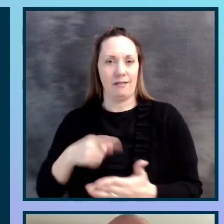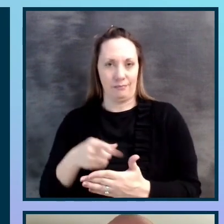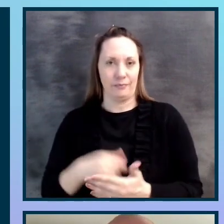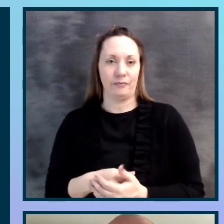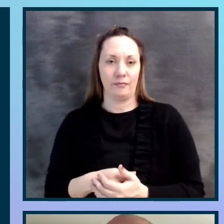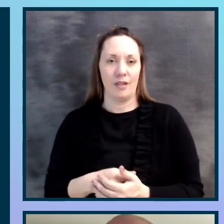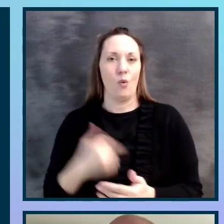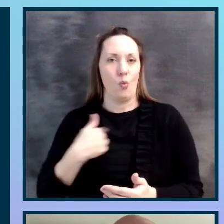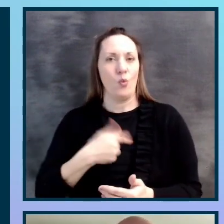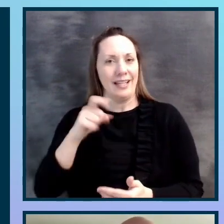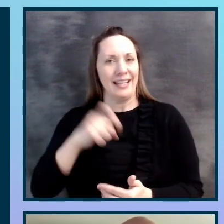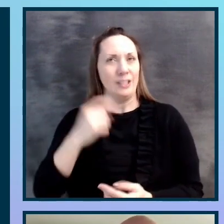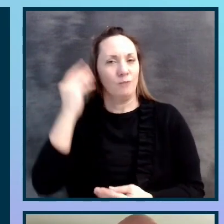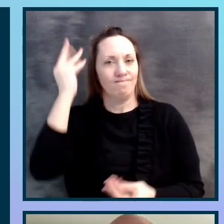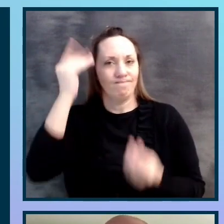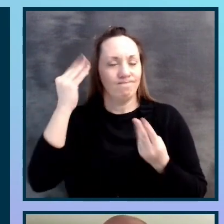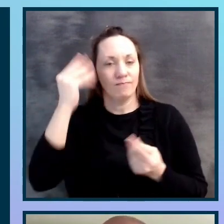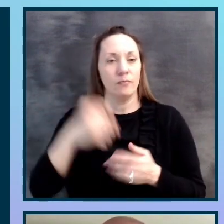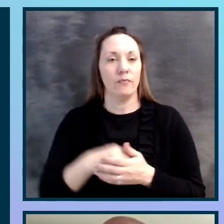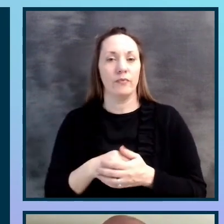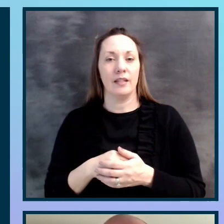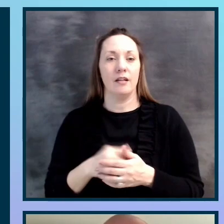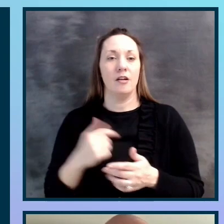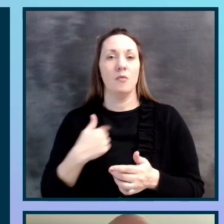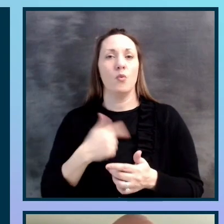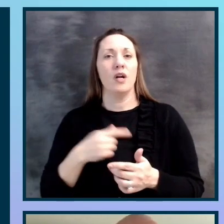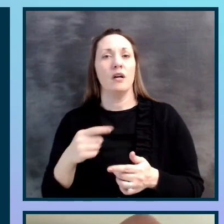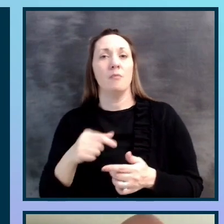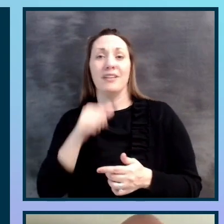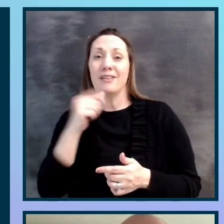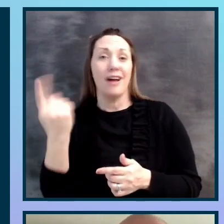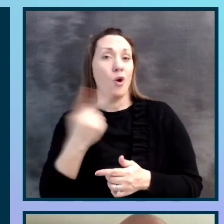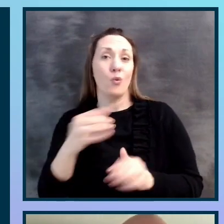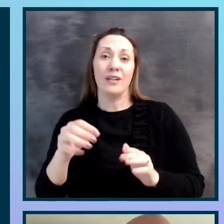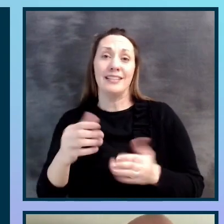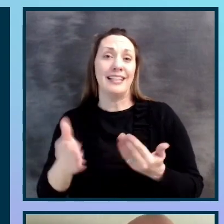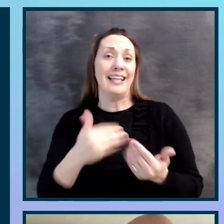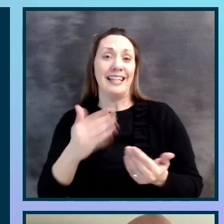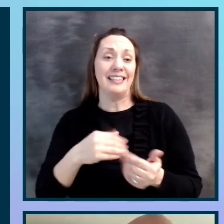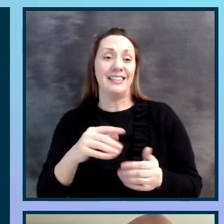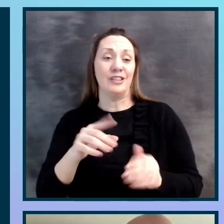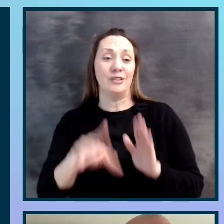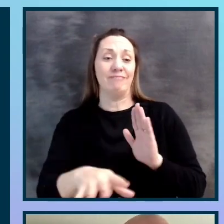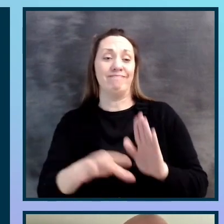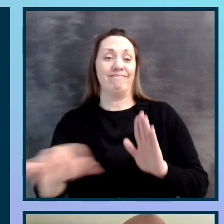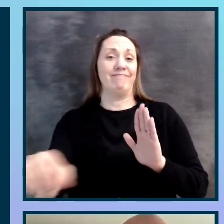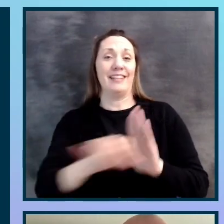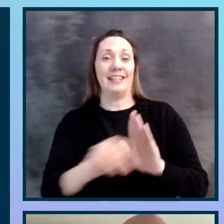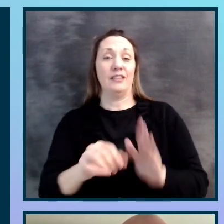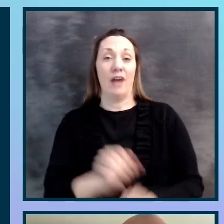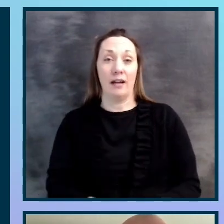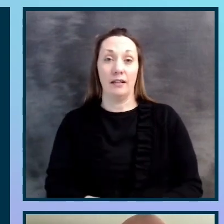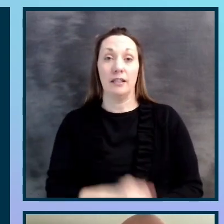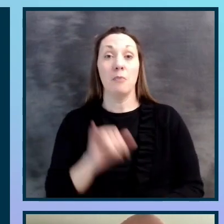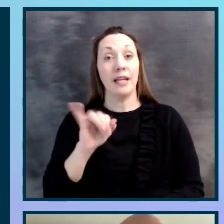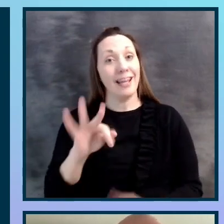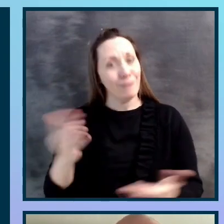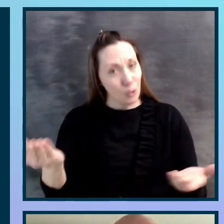Are they instinctive to identify? Now, if you were here and came to the session